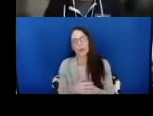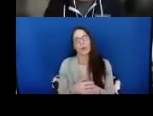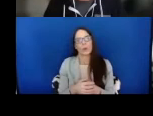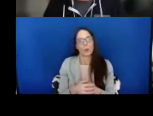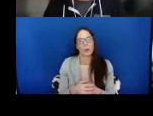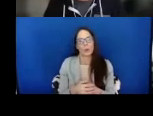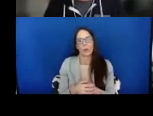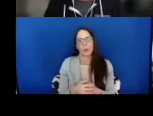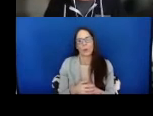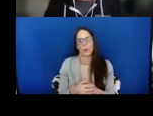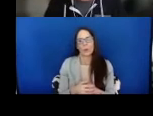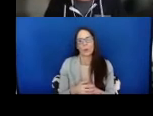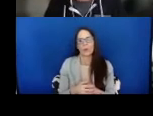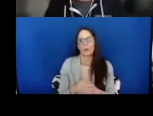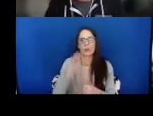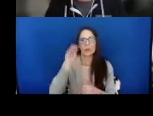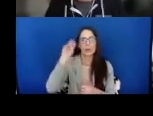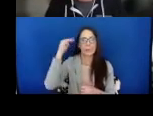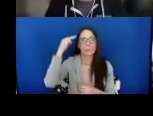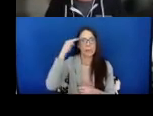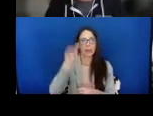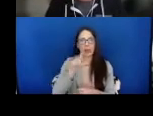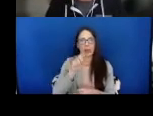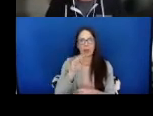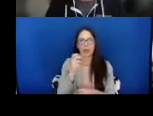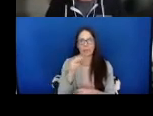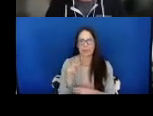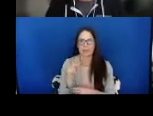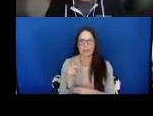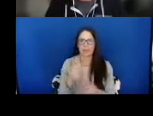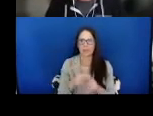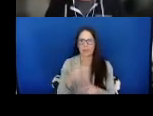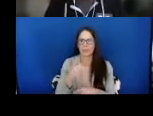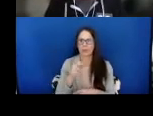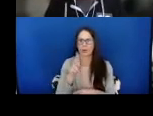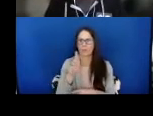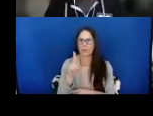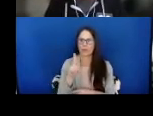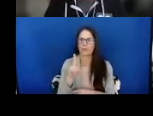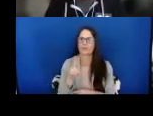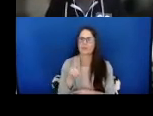from Merrill Levinson at Harvard's Safra Center for Ethics, she talks about how many states